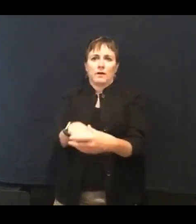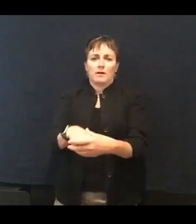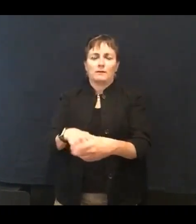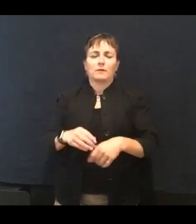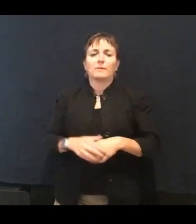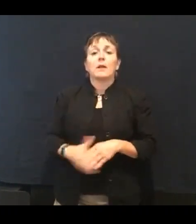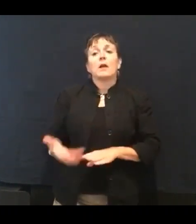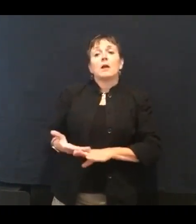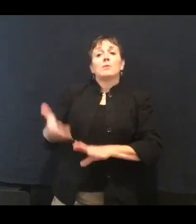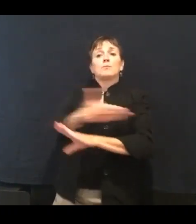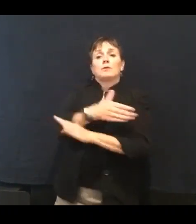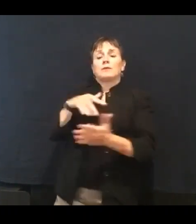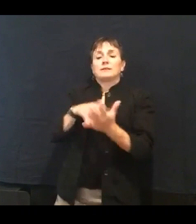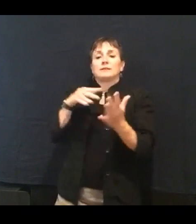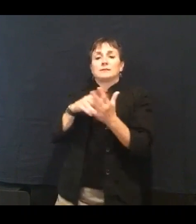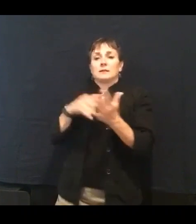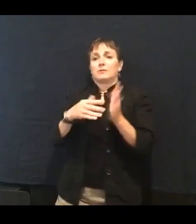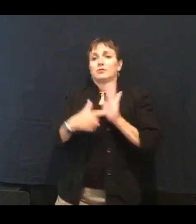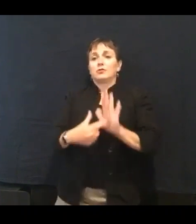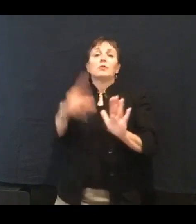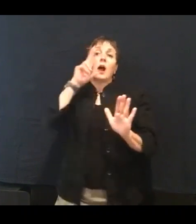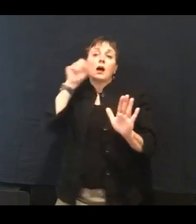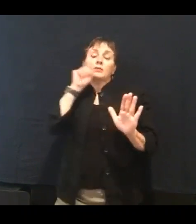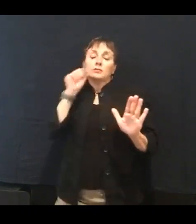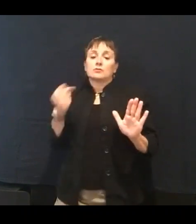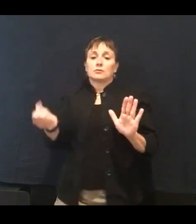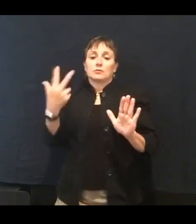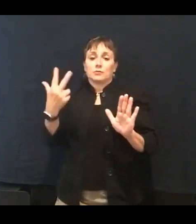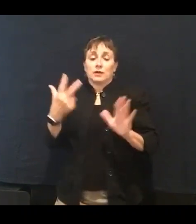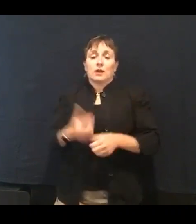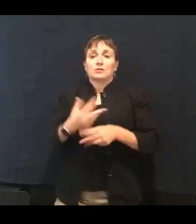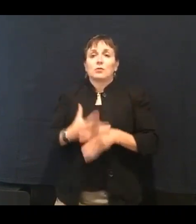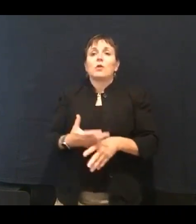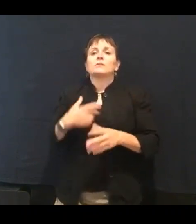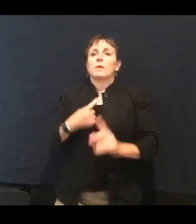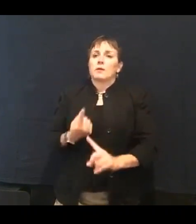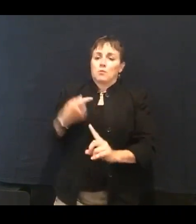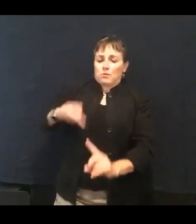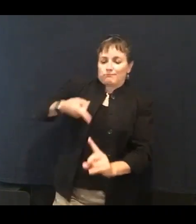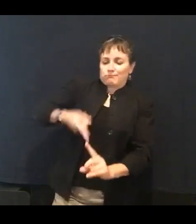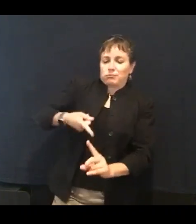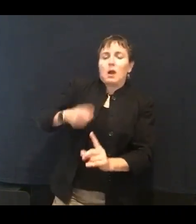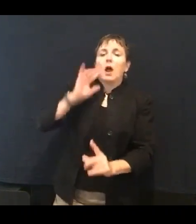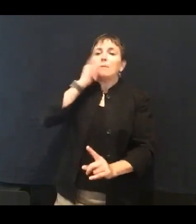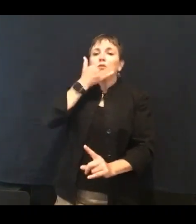that Usher III is caused by single point mutations in the clarin-1 gene, which